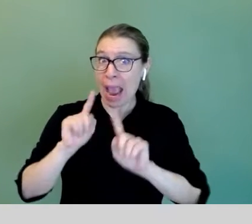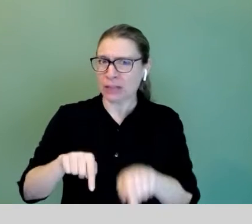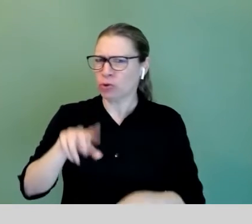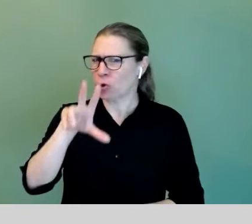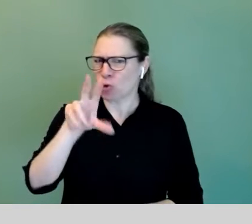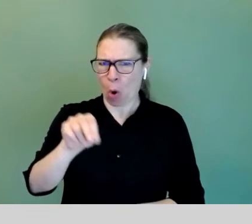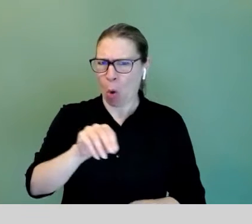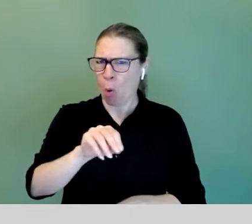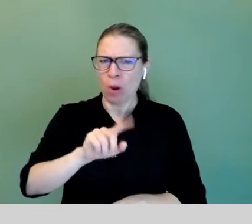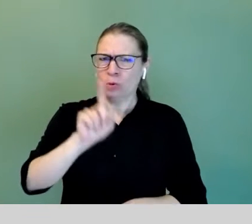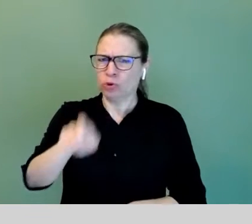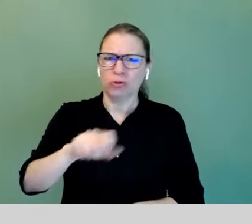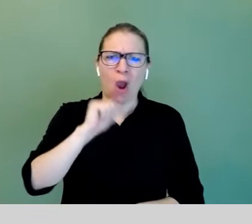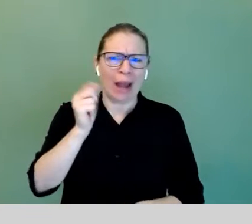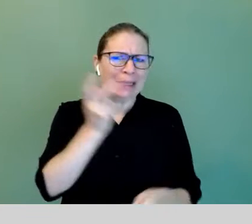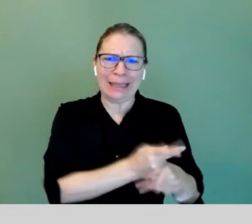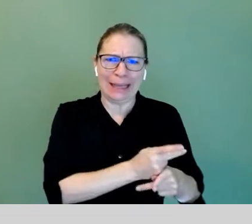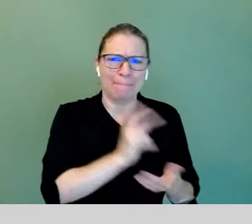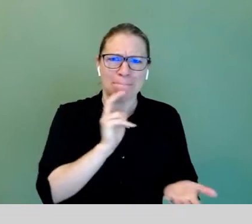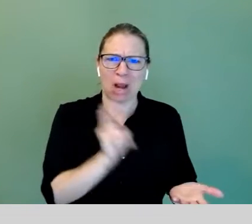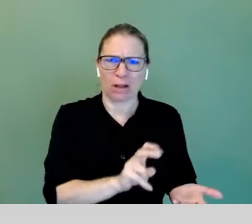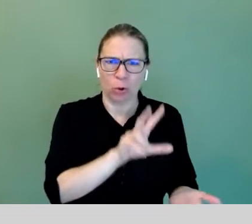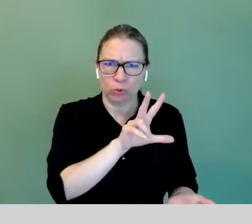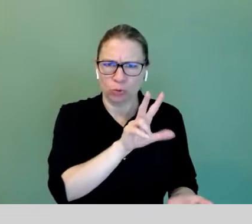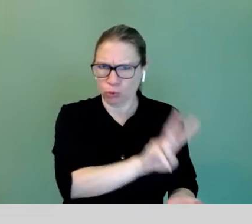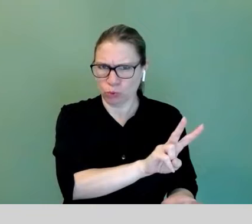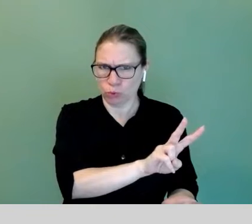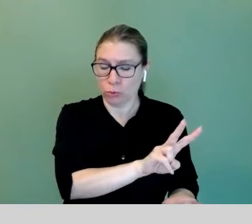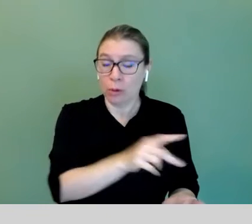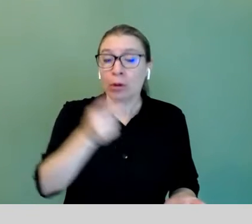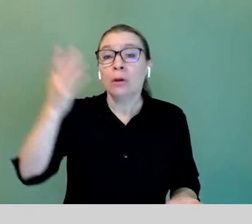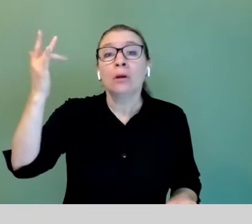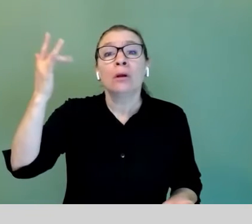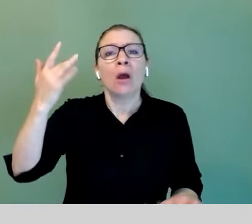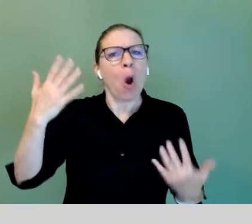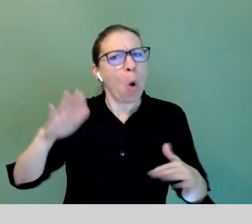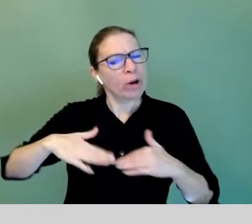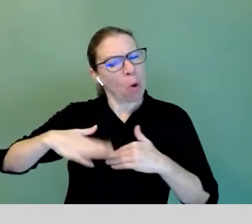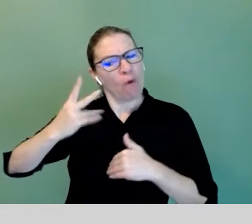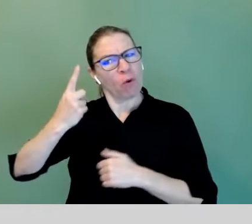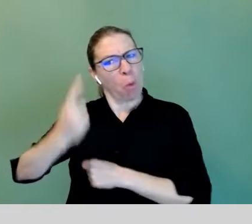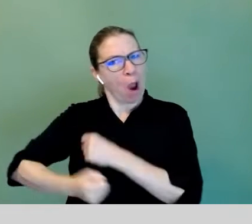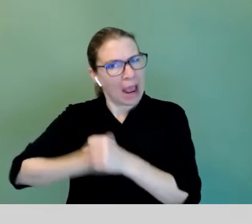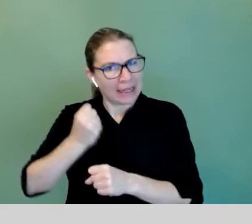The question, no. The answer is no. Because it's already over one year